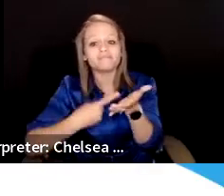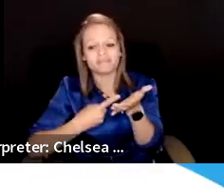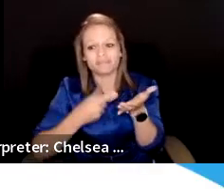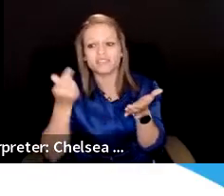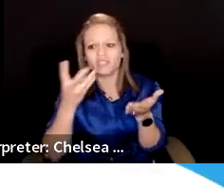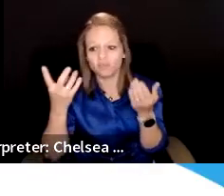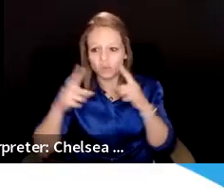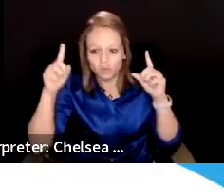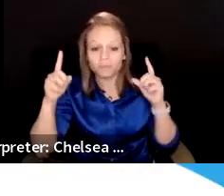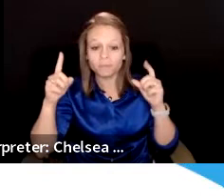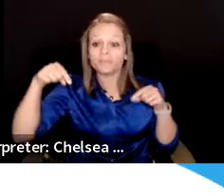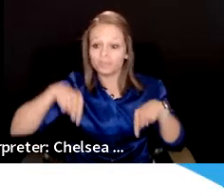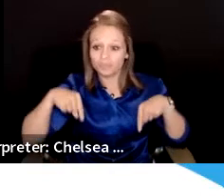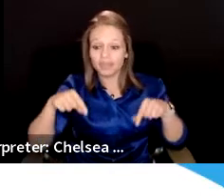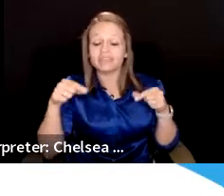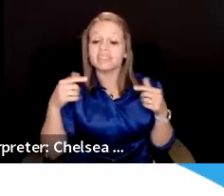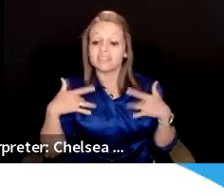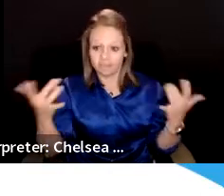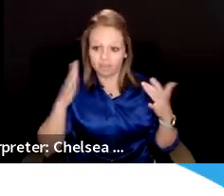To go over some housekeeping.